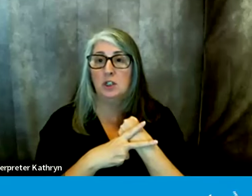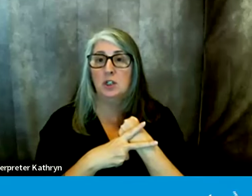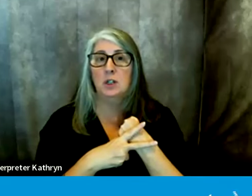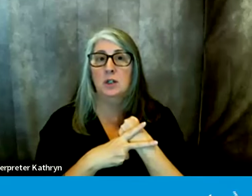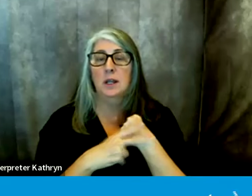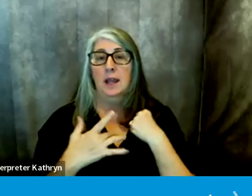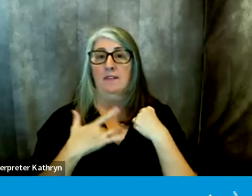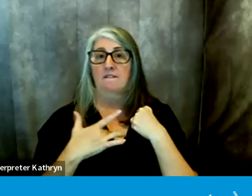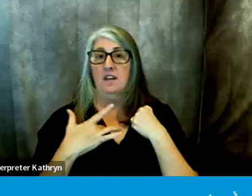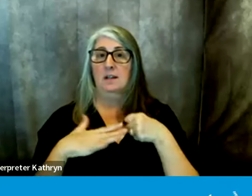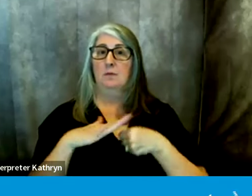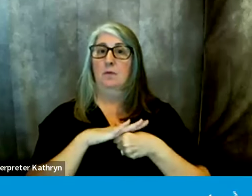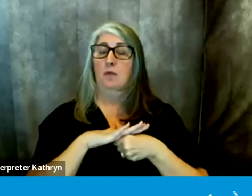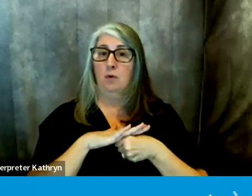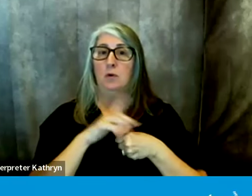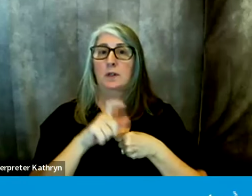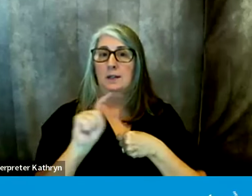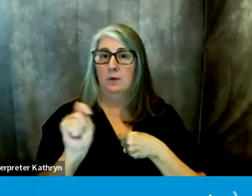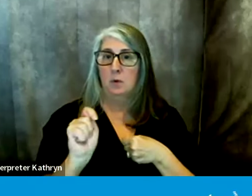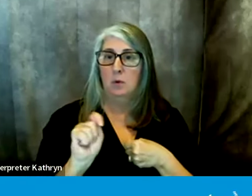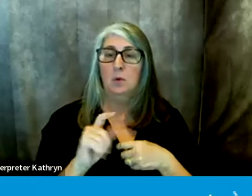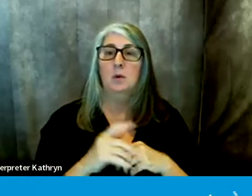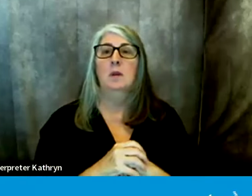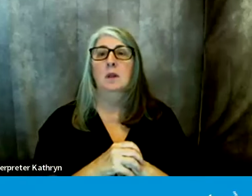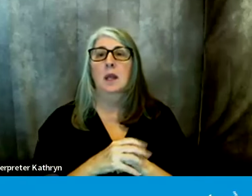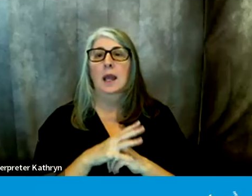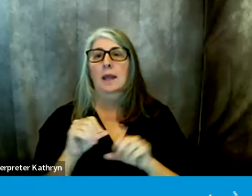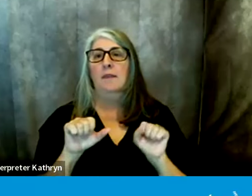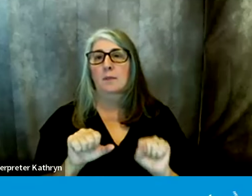and restoration of bladder capacity, and reduction in urgency and frequency.